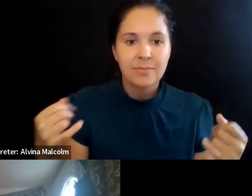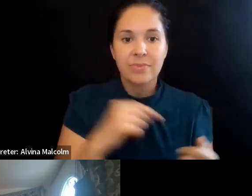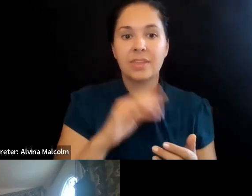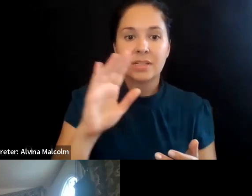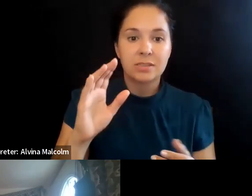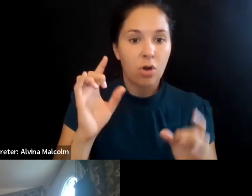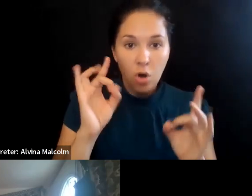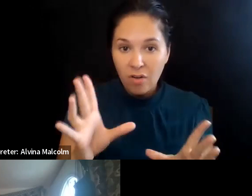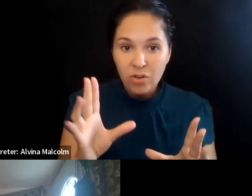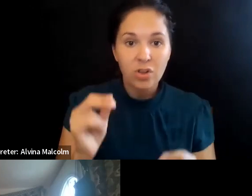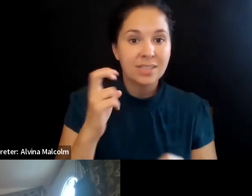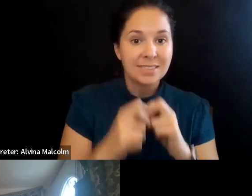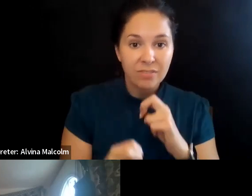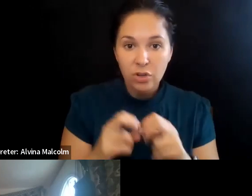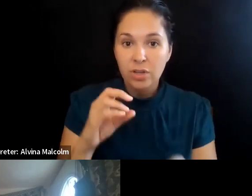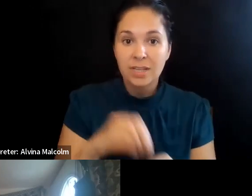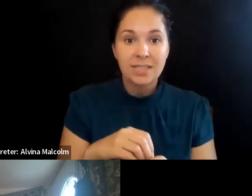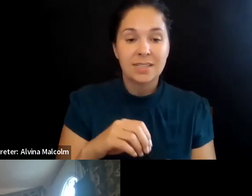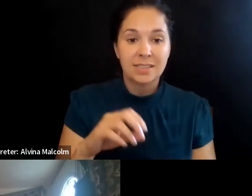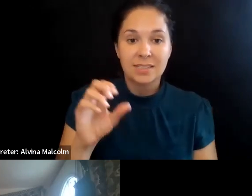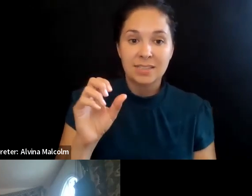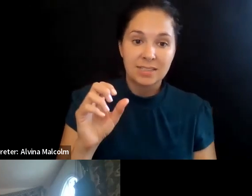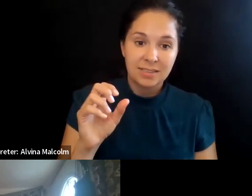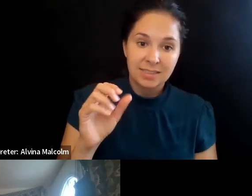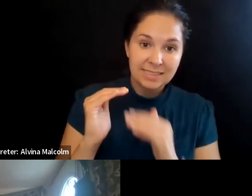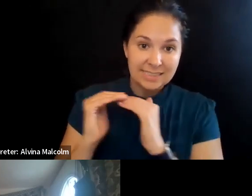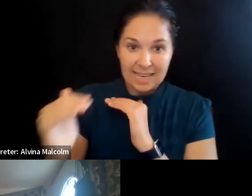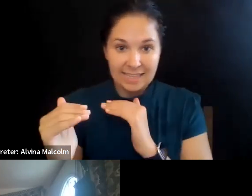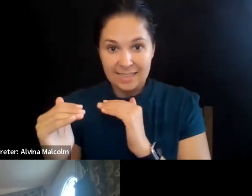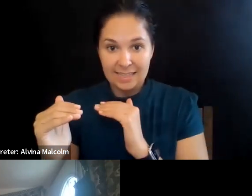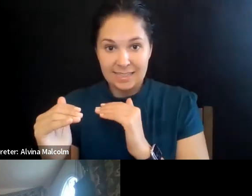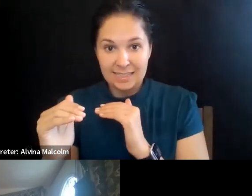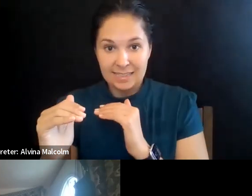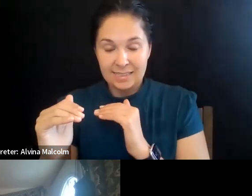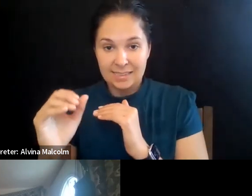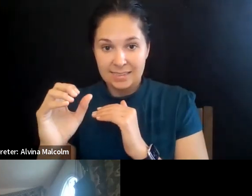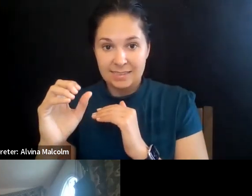they receive HCBS,, home based services. Healthcare Medicaid